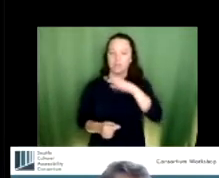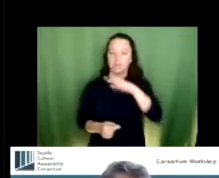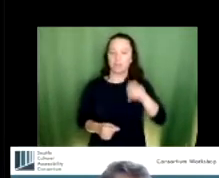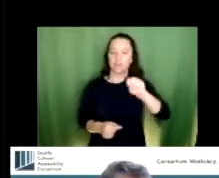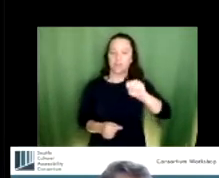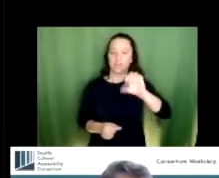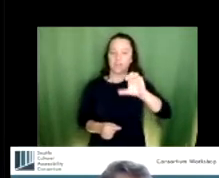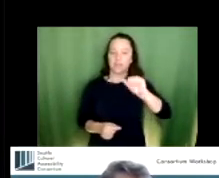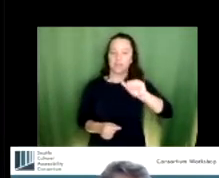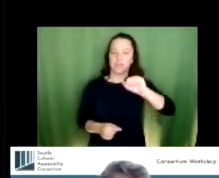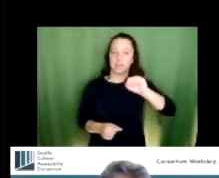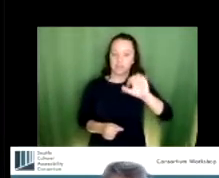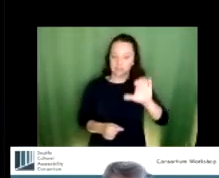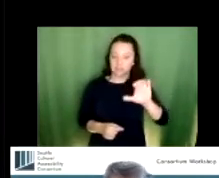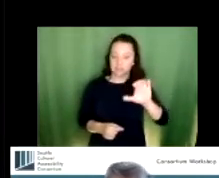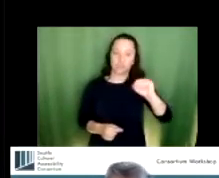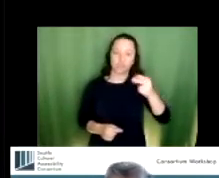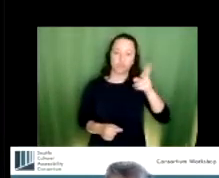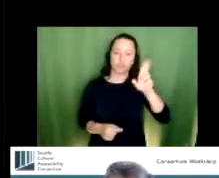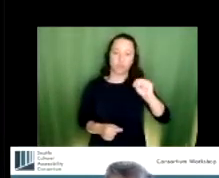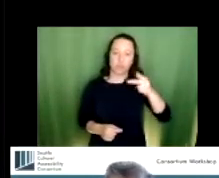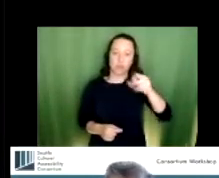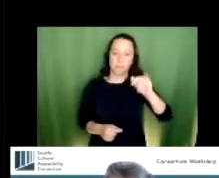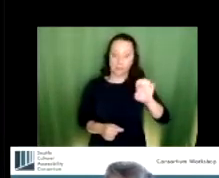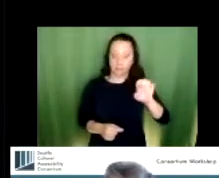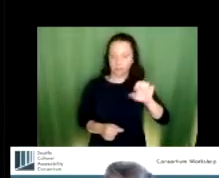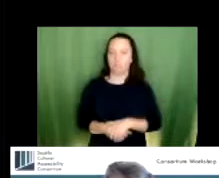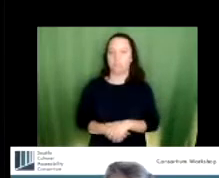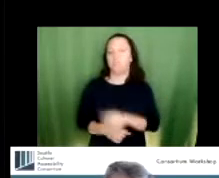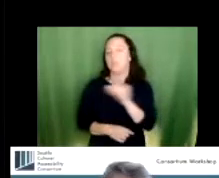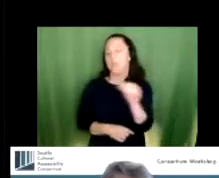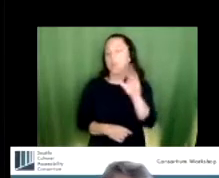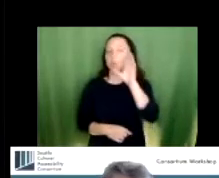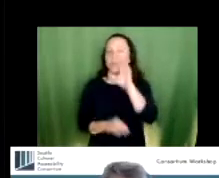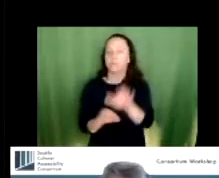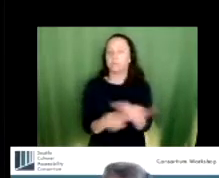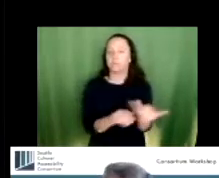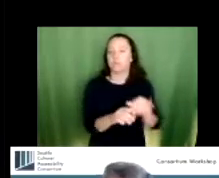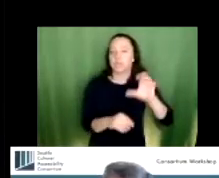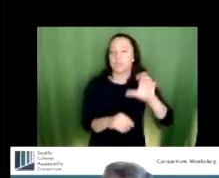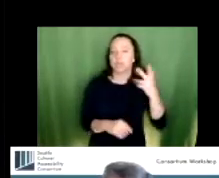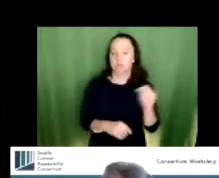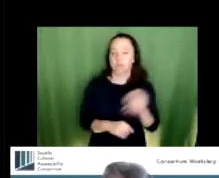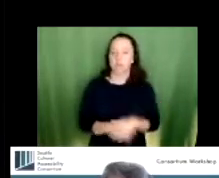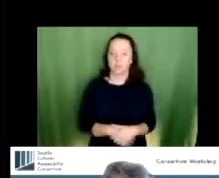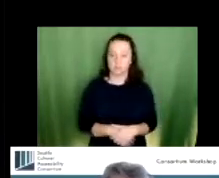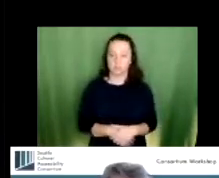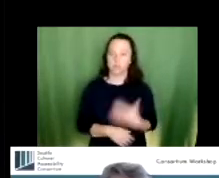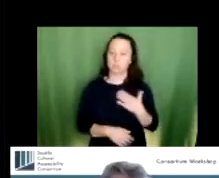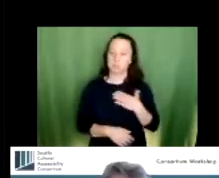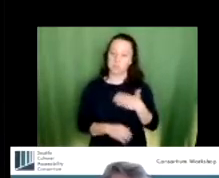bit.ly/SCACshunpike. Please take a moment to do so. we want everyone to be able to